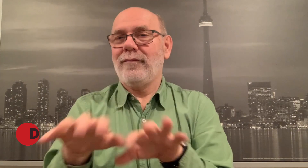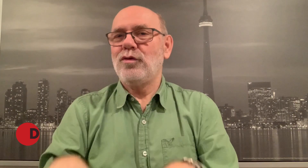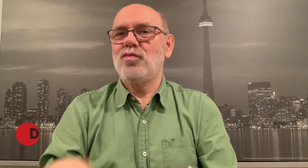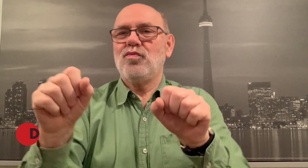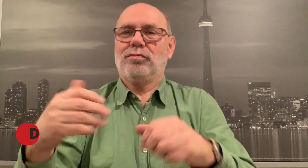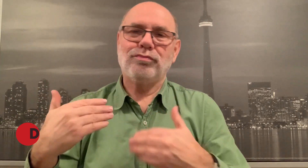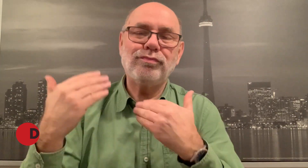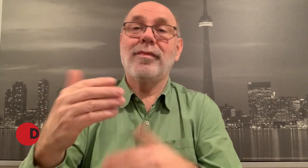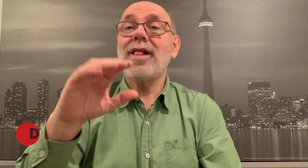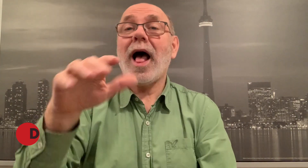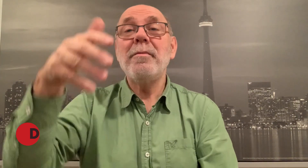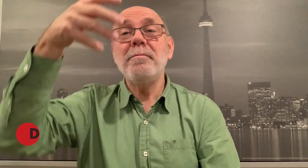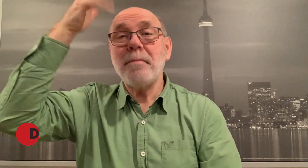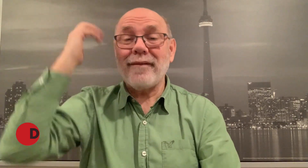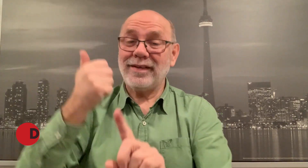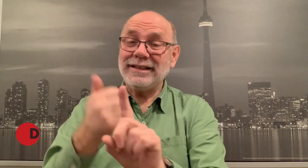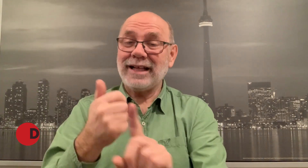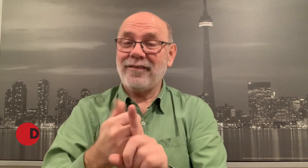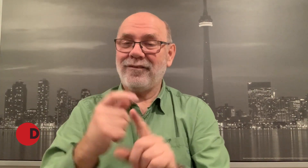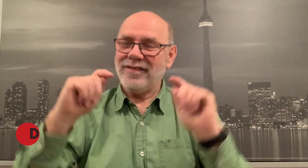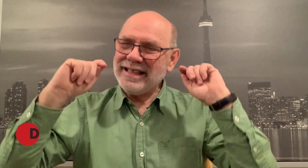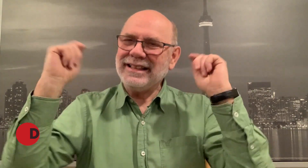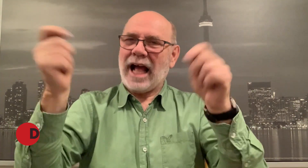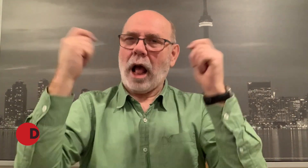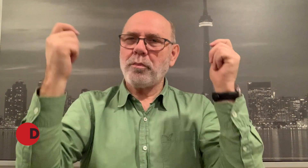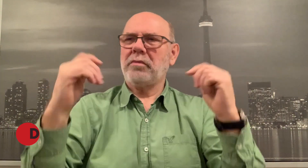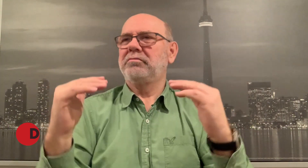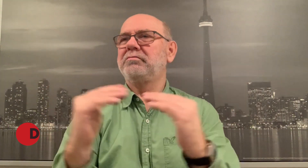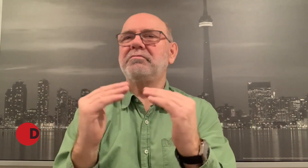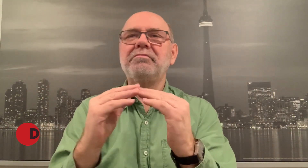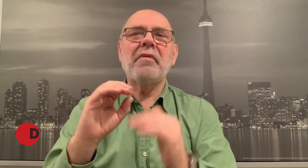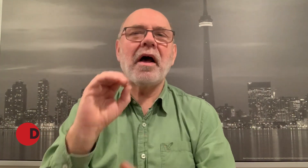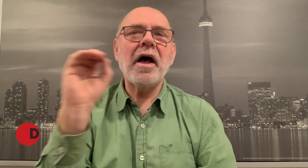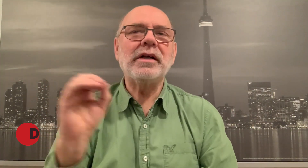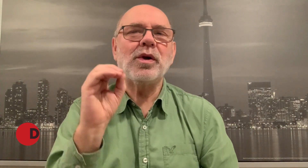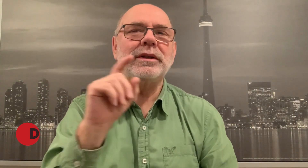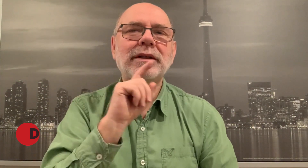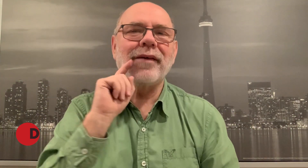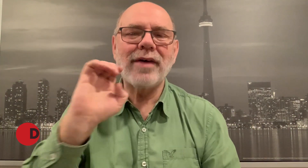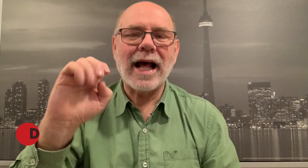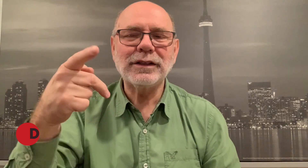Association of the Deaf. Mayfest is a celebration of Deaf culture,